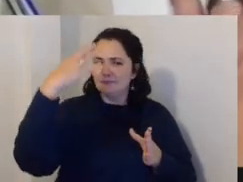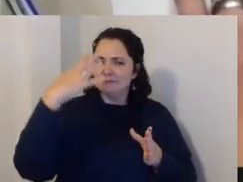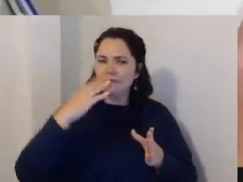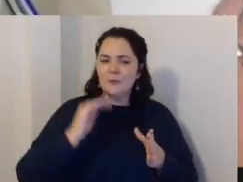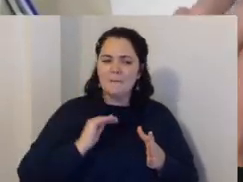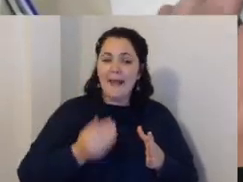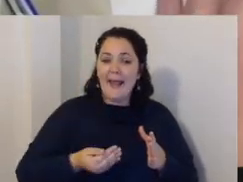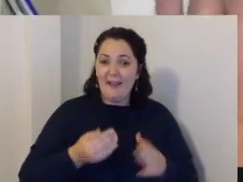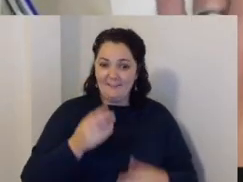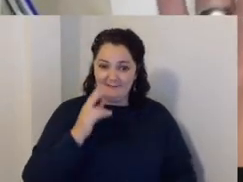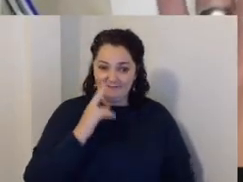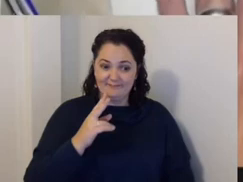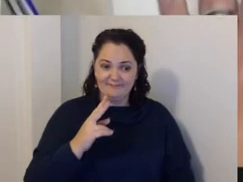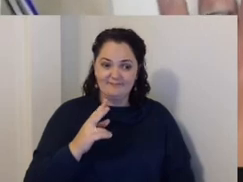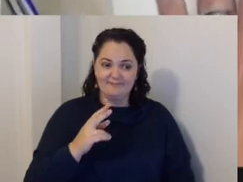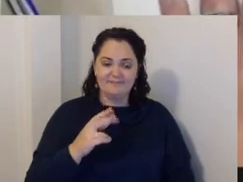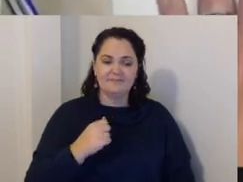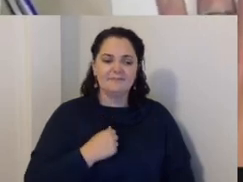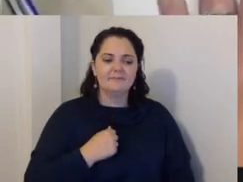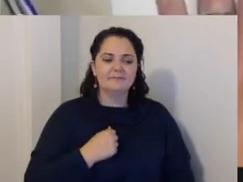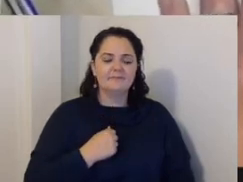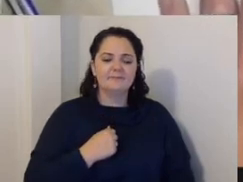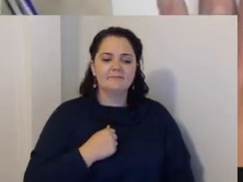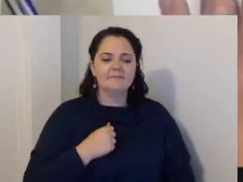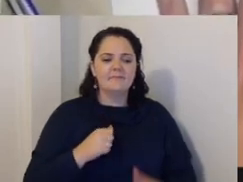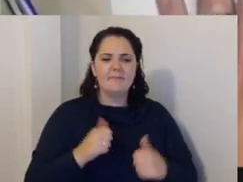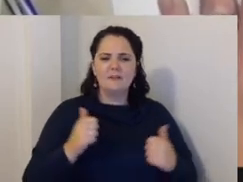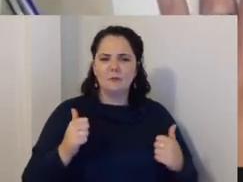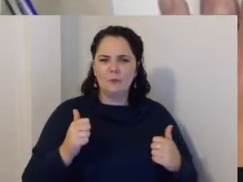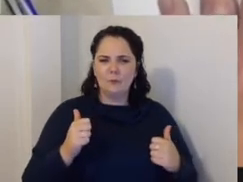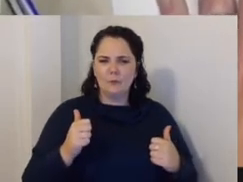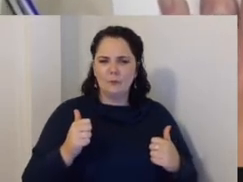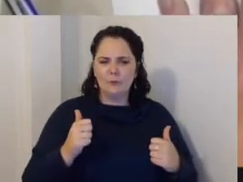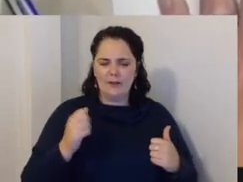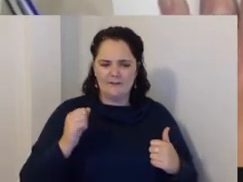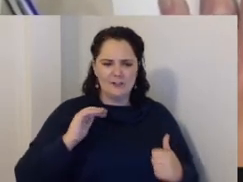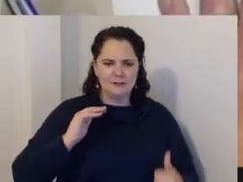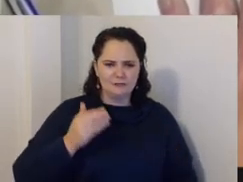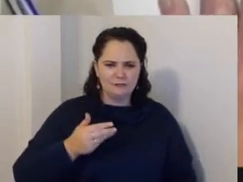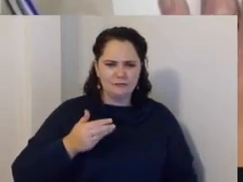on his pectoral muscle and the way that pulls down into his armpit and I'm just going to come